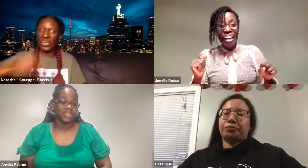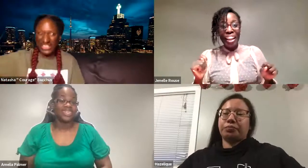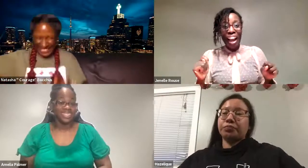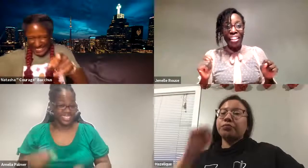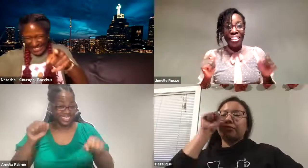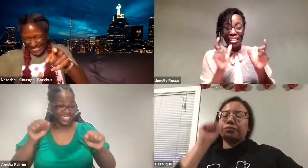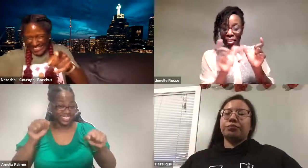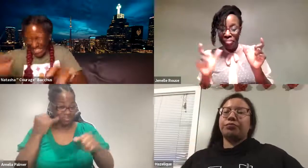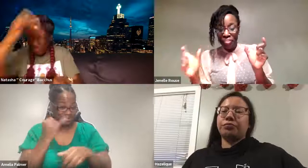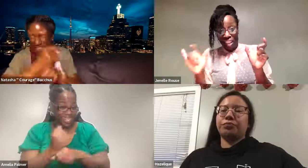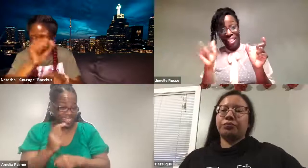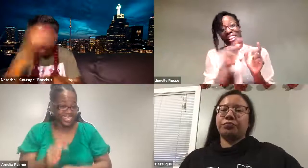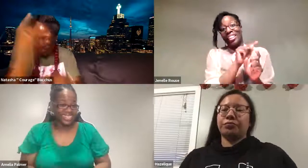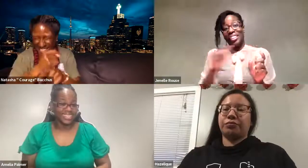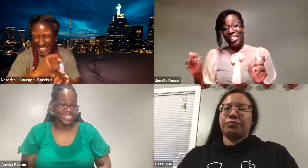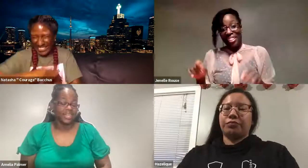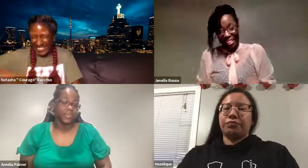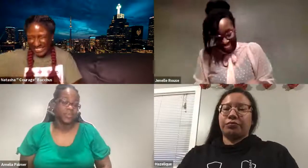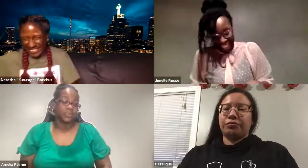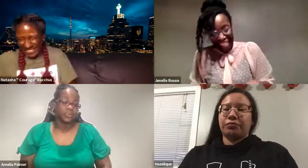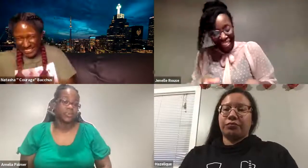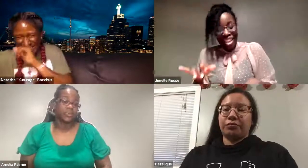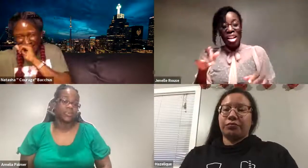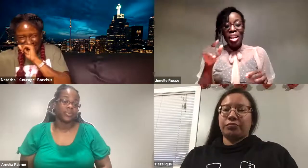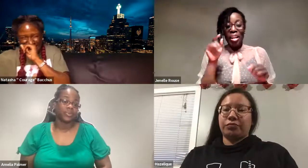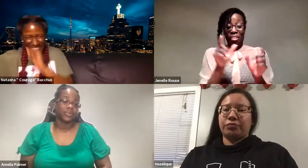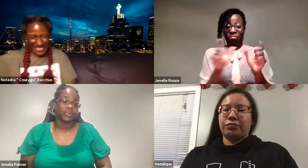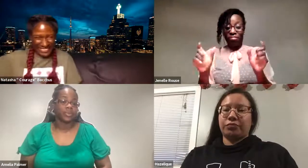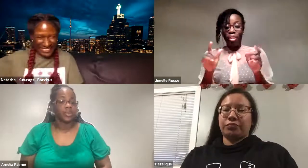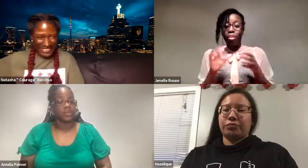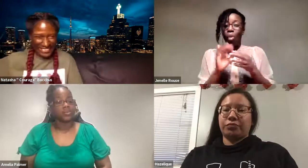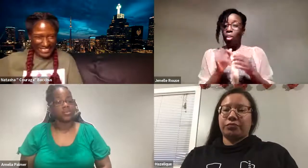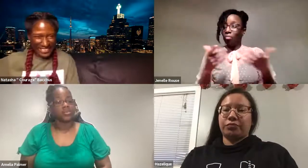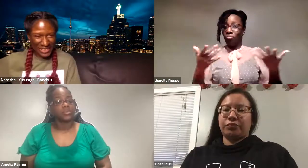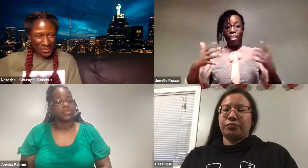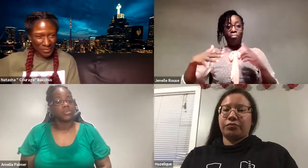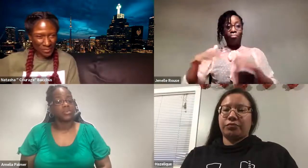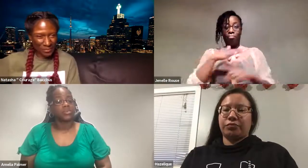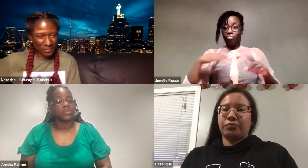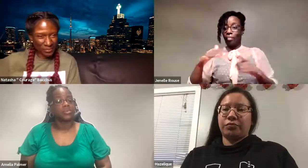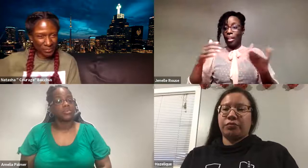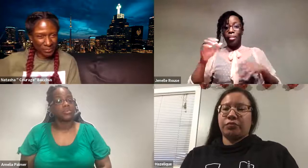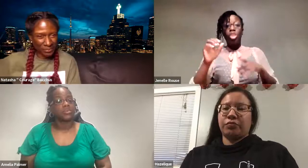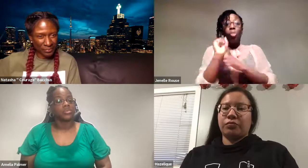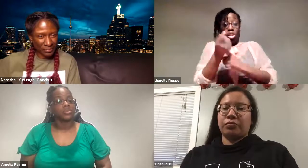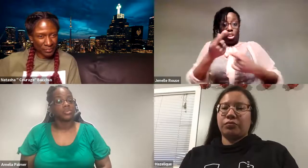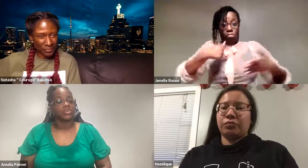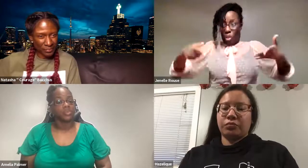that's a new word for me Courage is saying yeah i think we got it - that term relates to